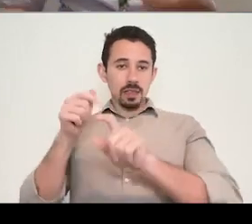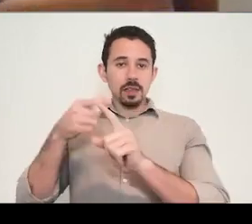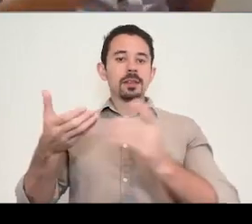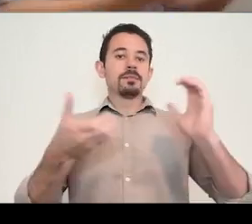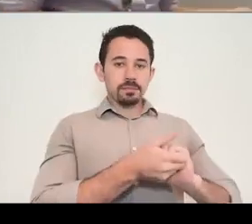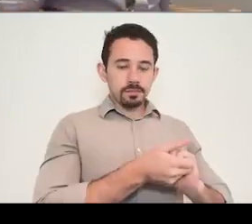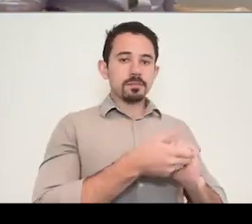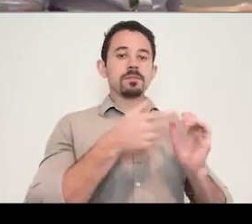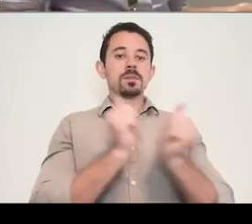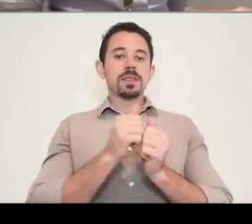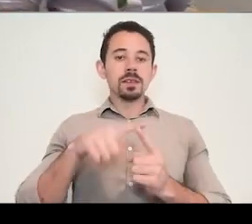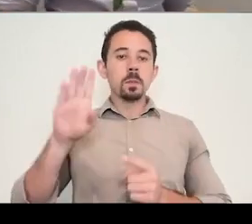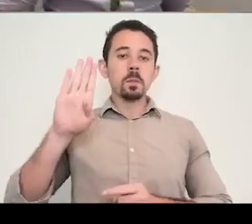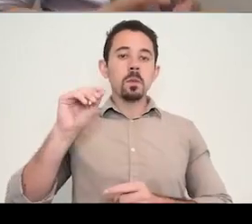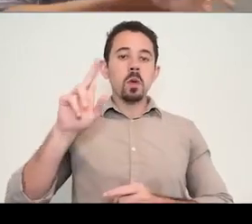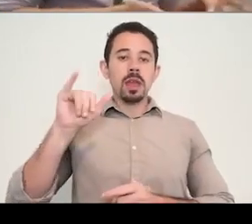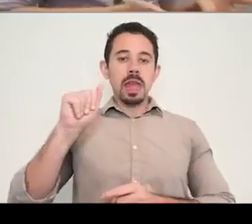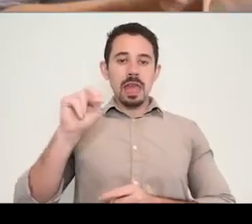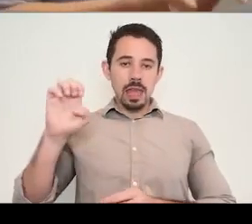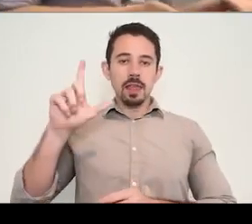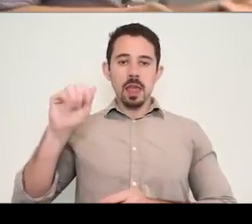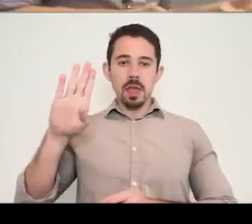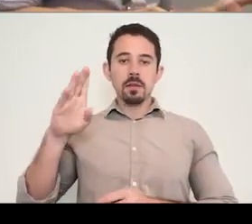To corroborate these results in the C. elegans survival assays,